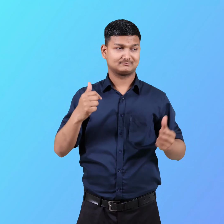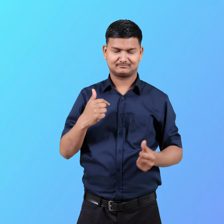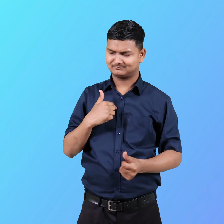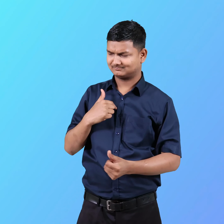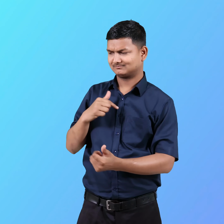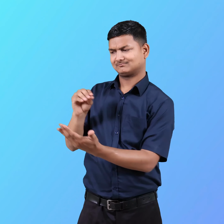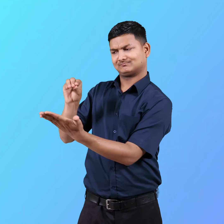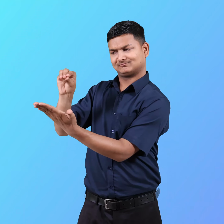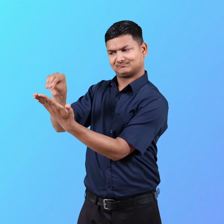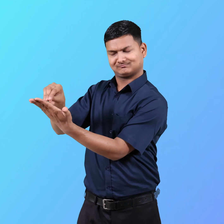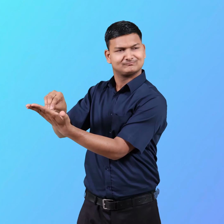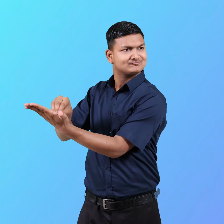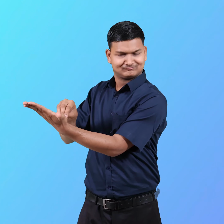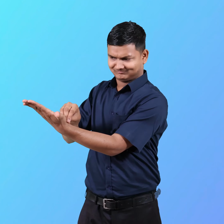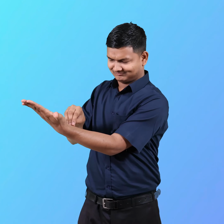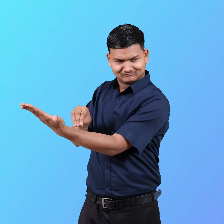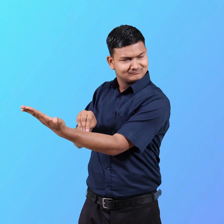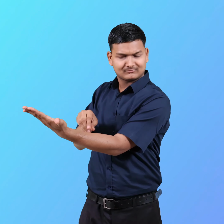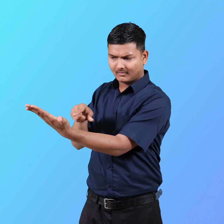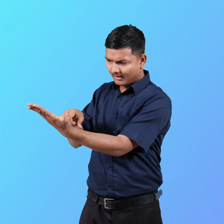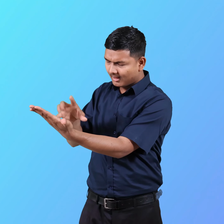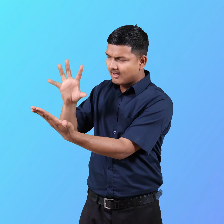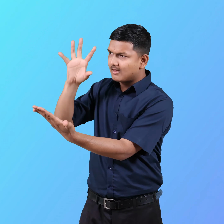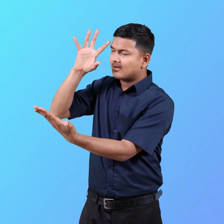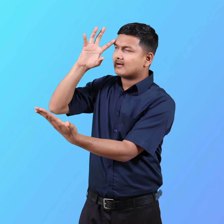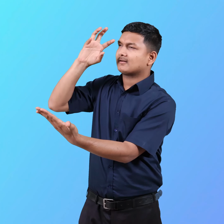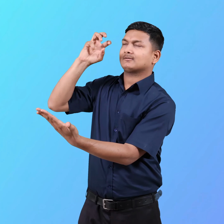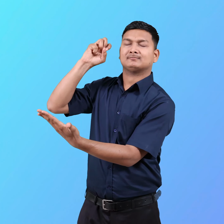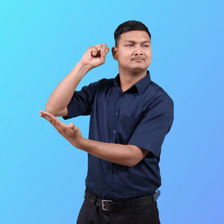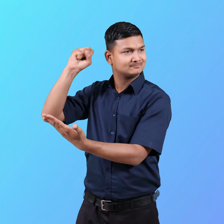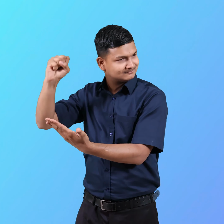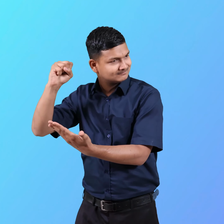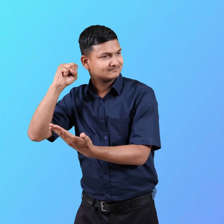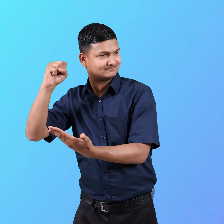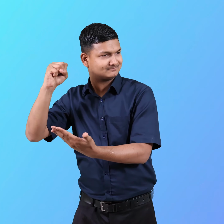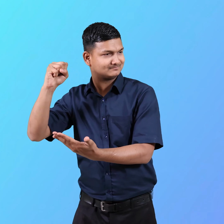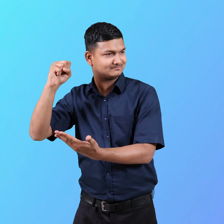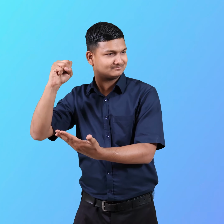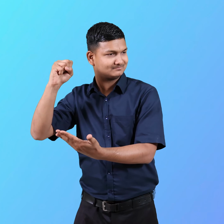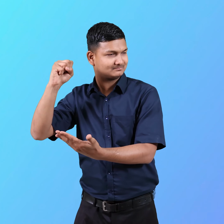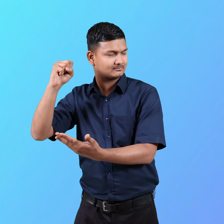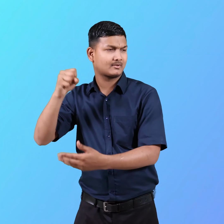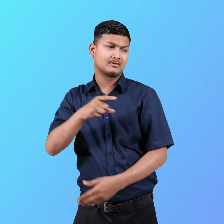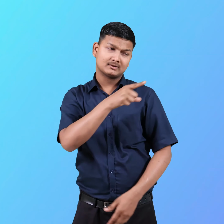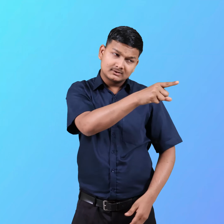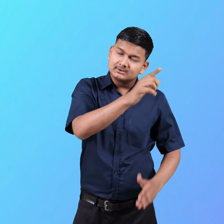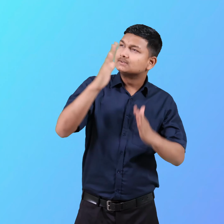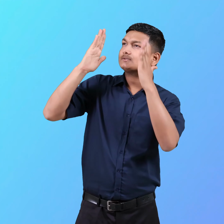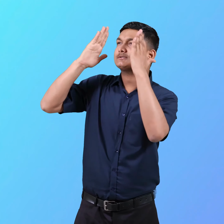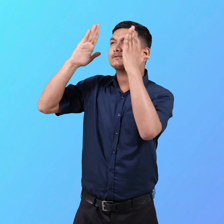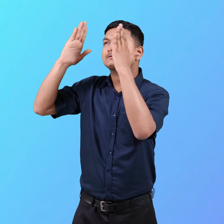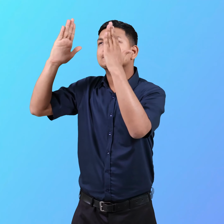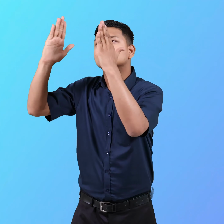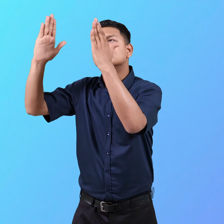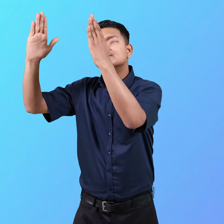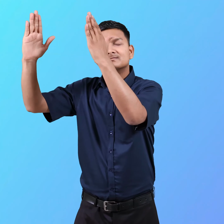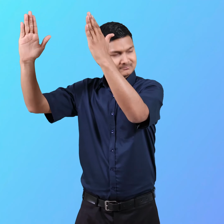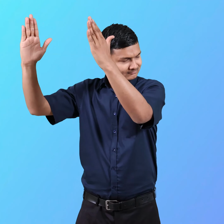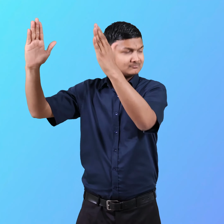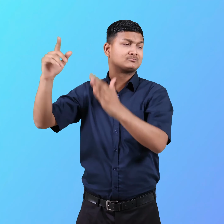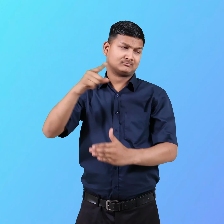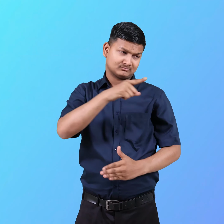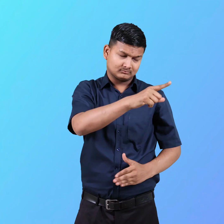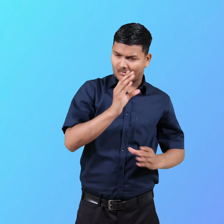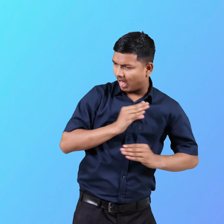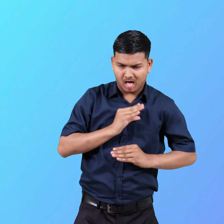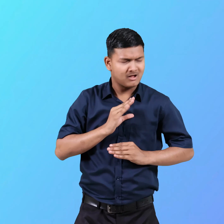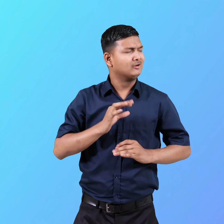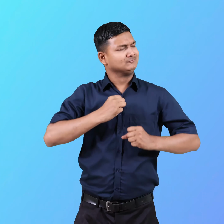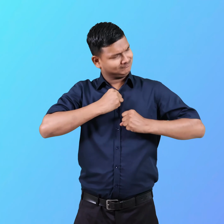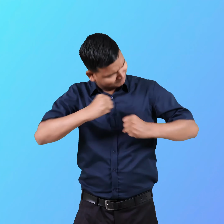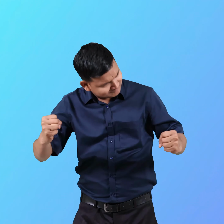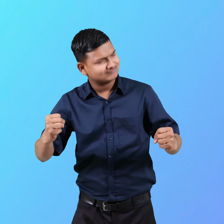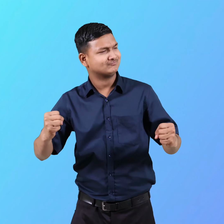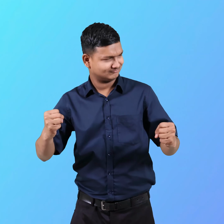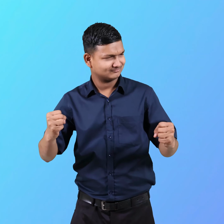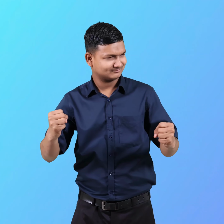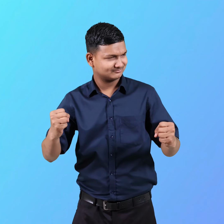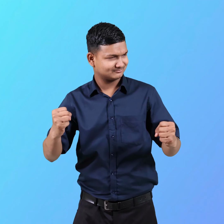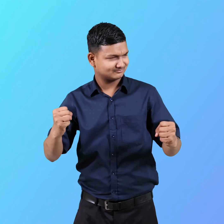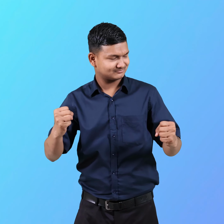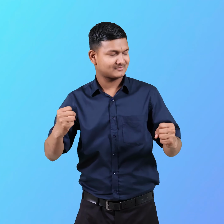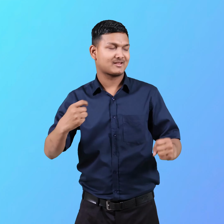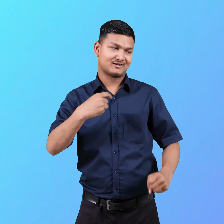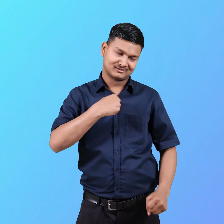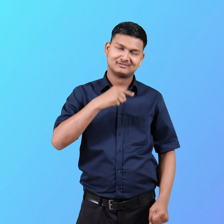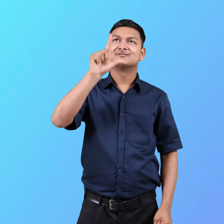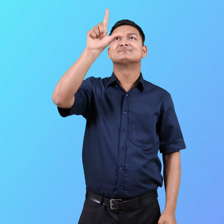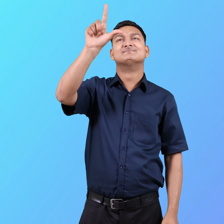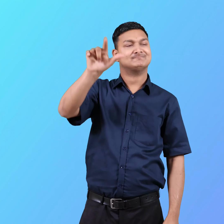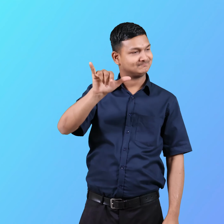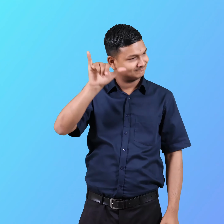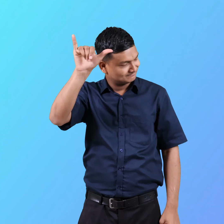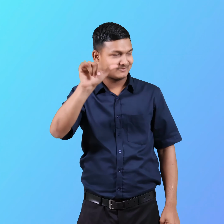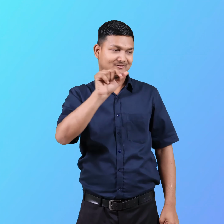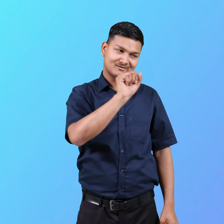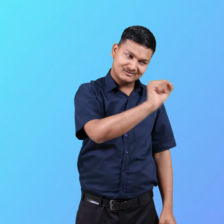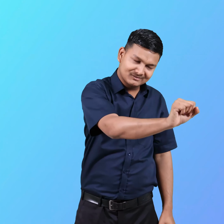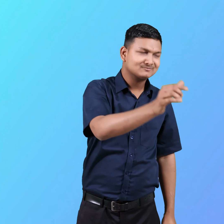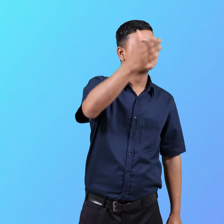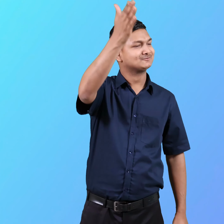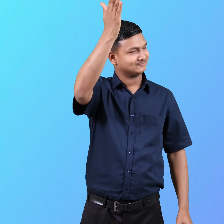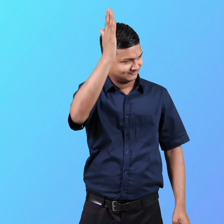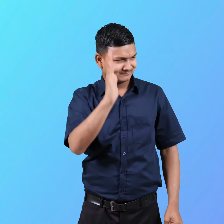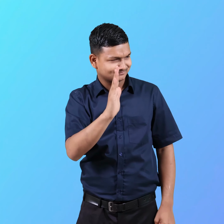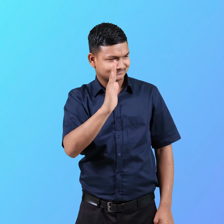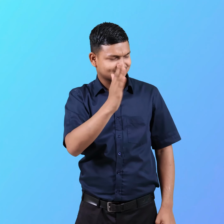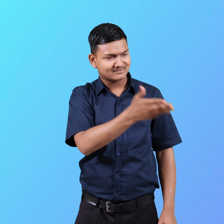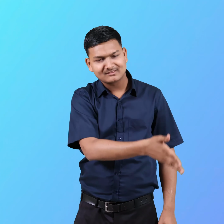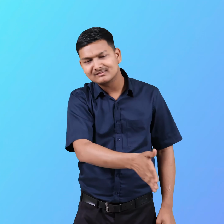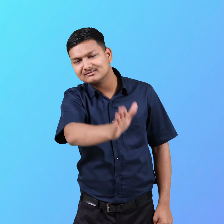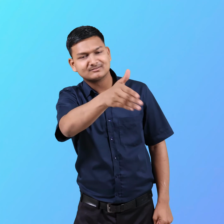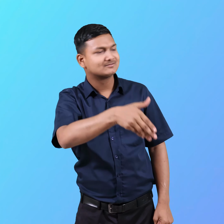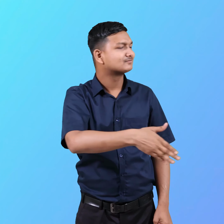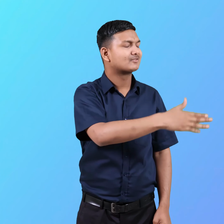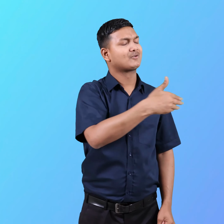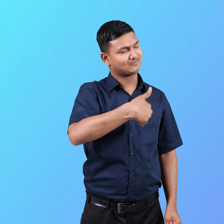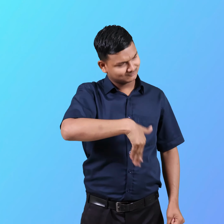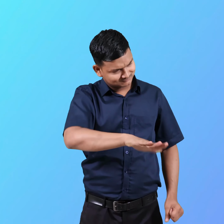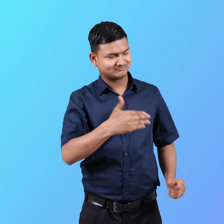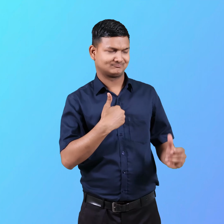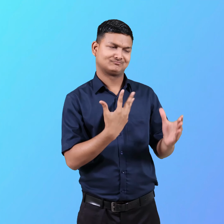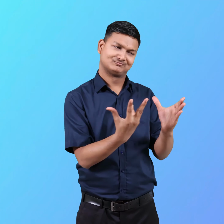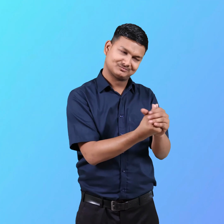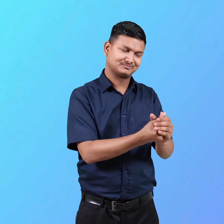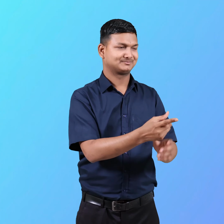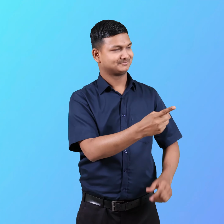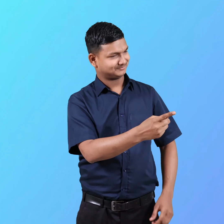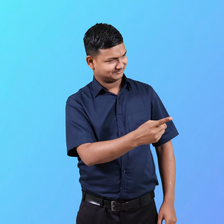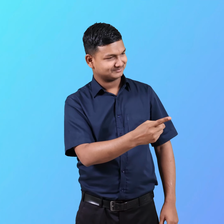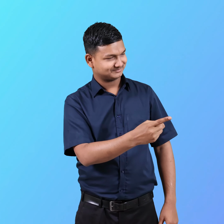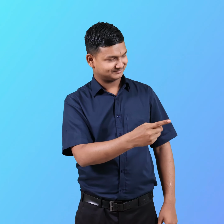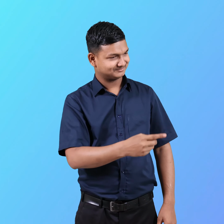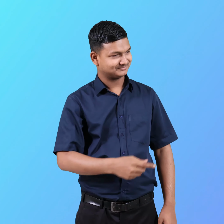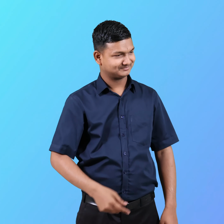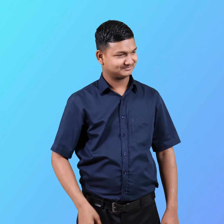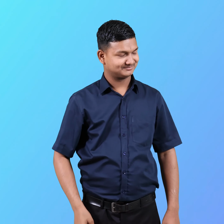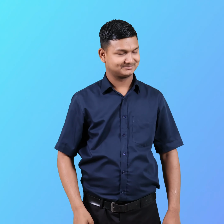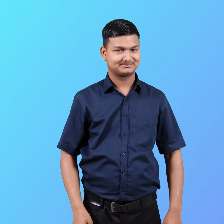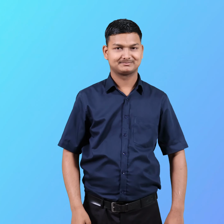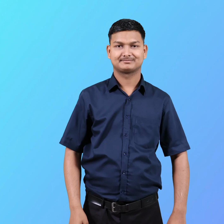Re- member, I commanded you to be strong and brave. Don’t be afraid, because the LORD your God will be with you wherever you go.”